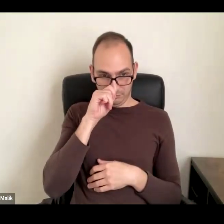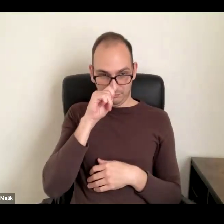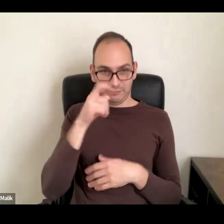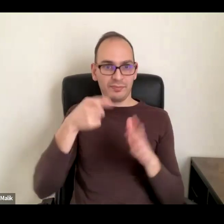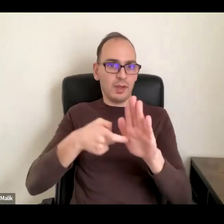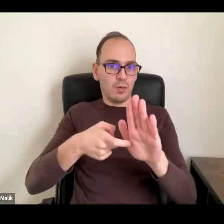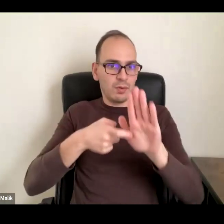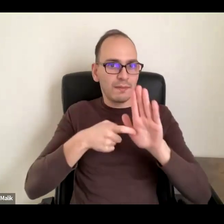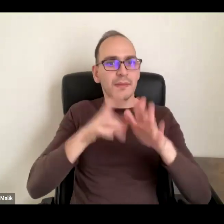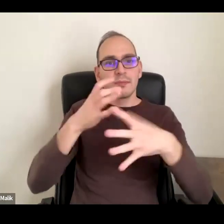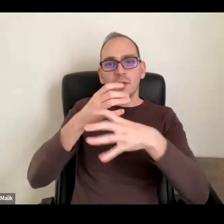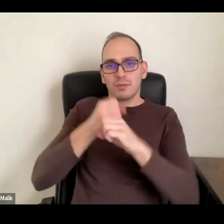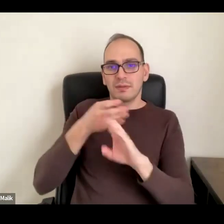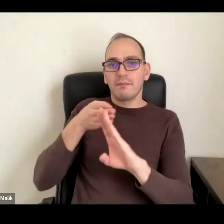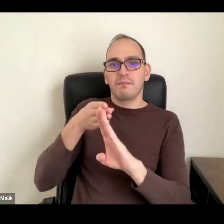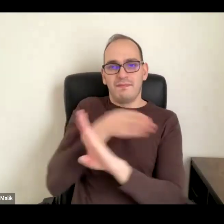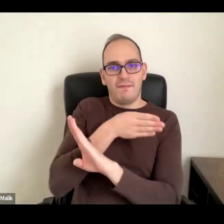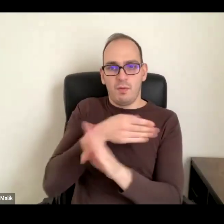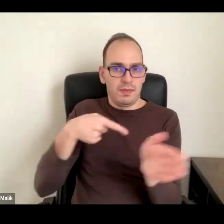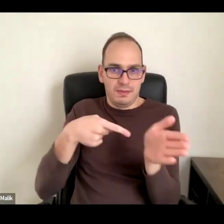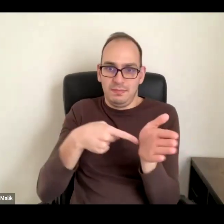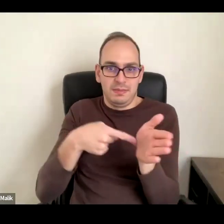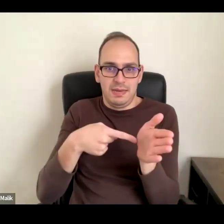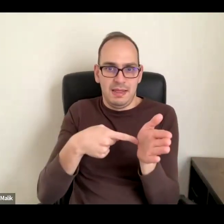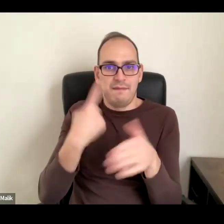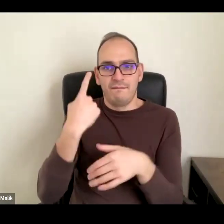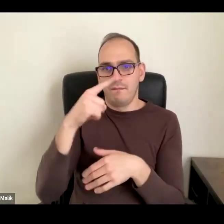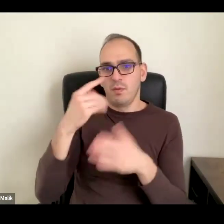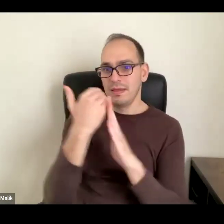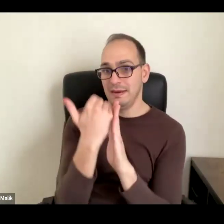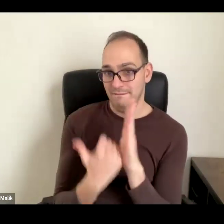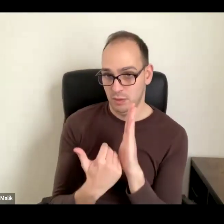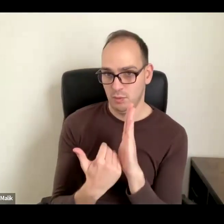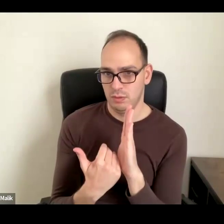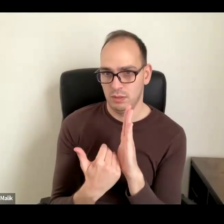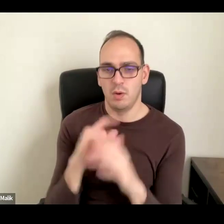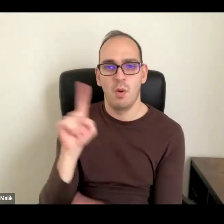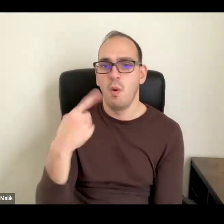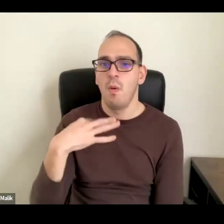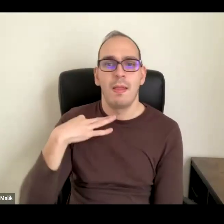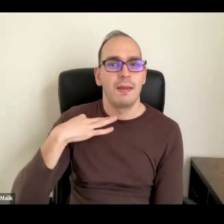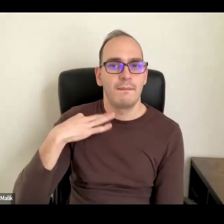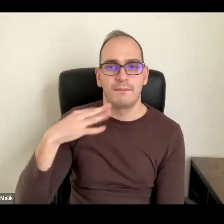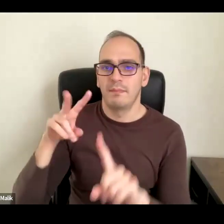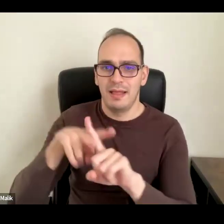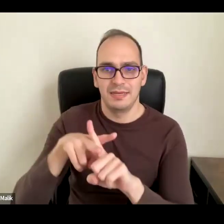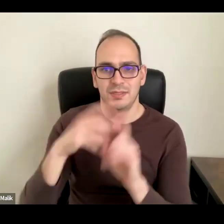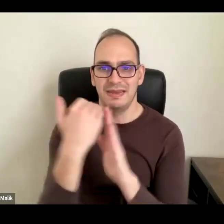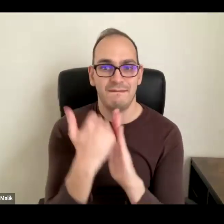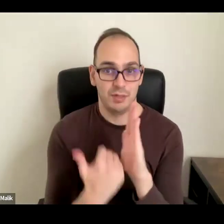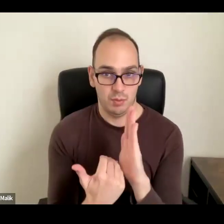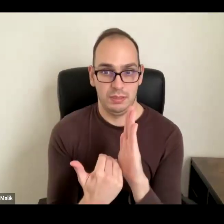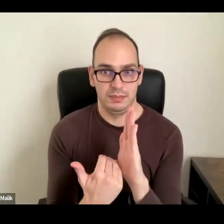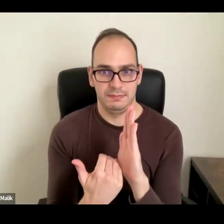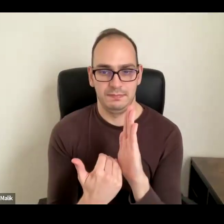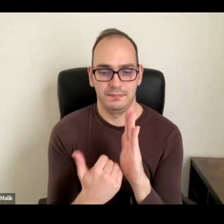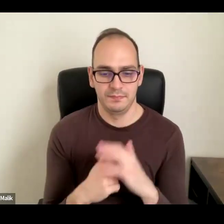must be received before the deadline for the inventory. This only applies to inventories.